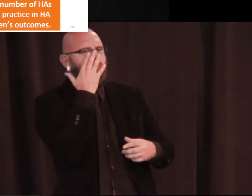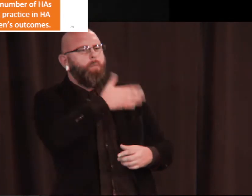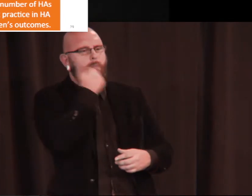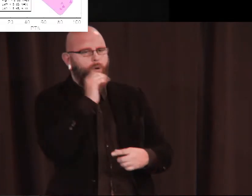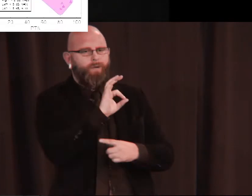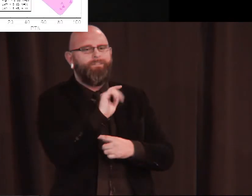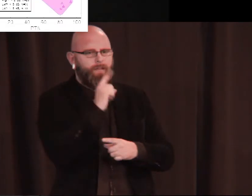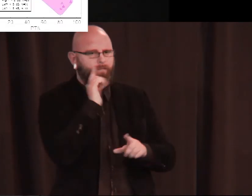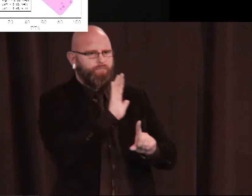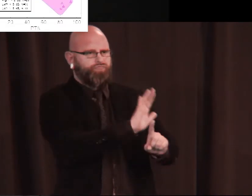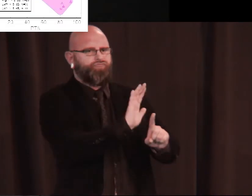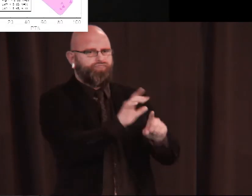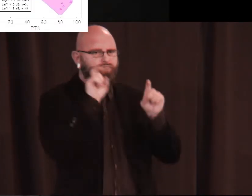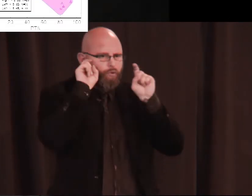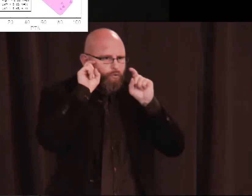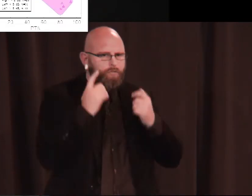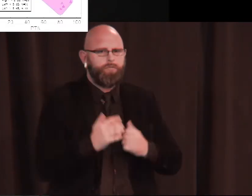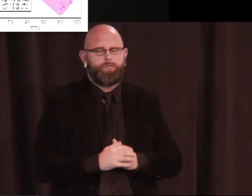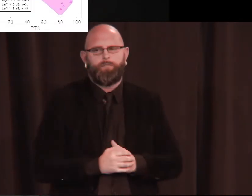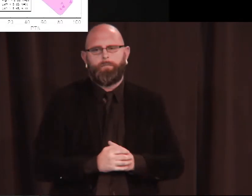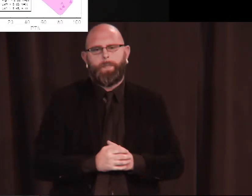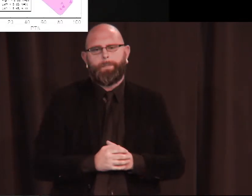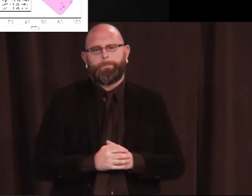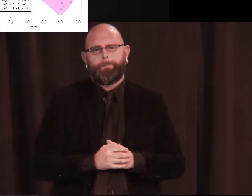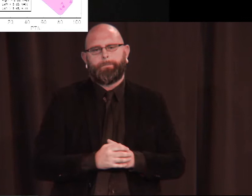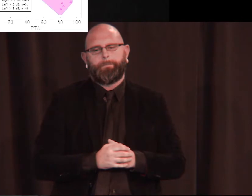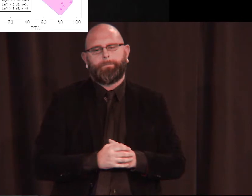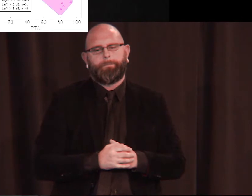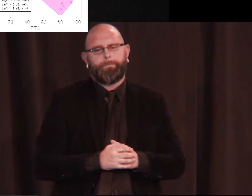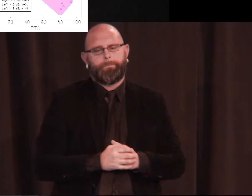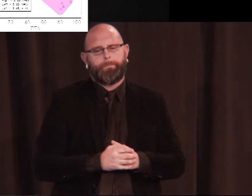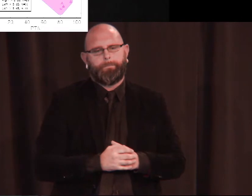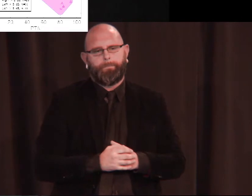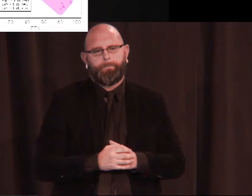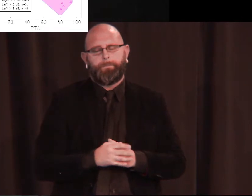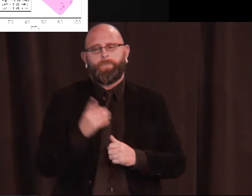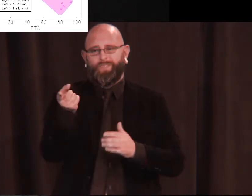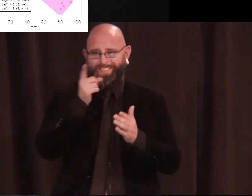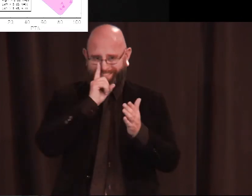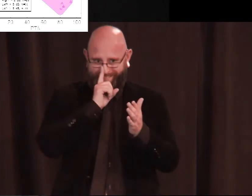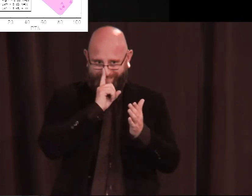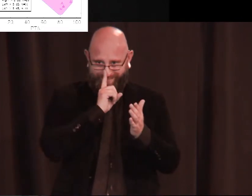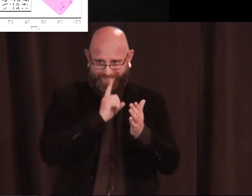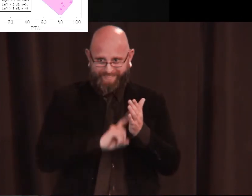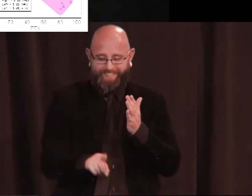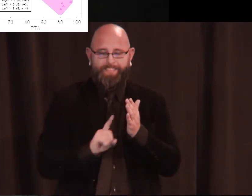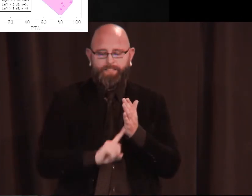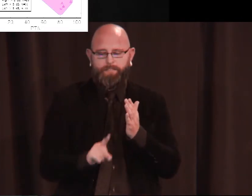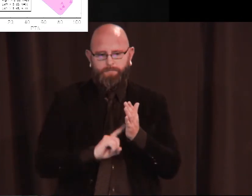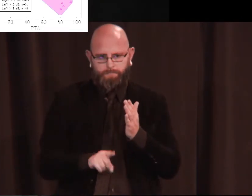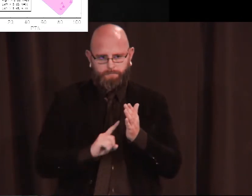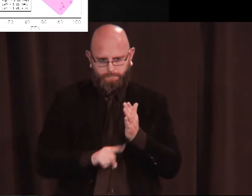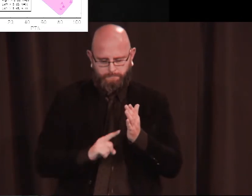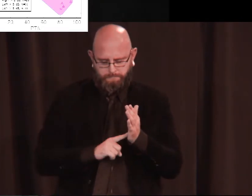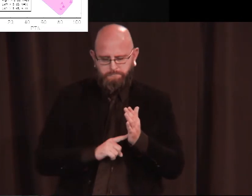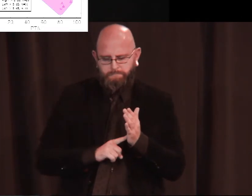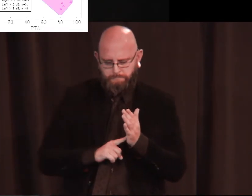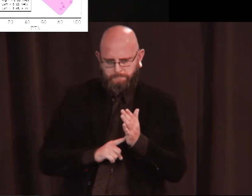So, what we found, we looked to see how many of these kids